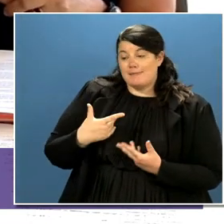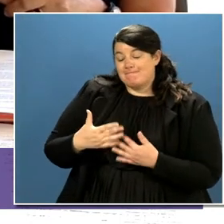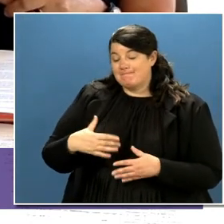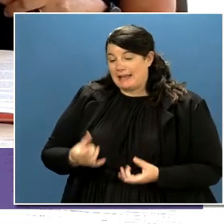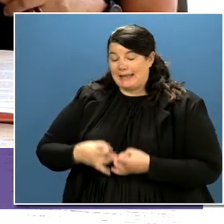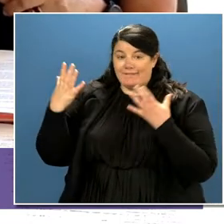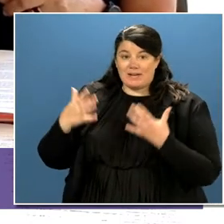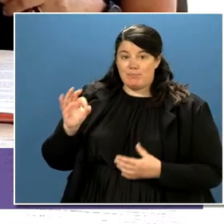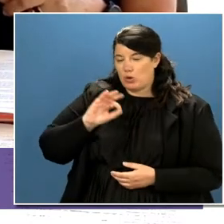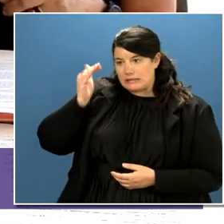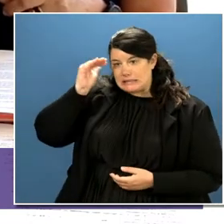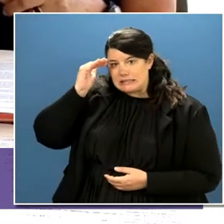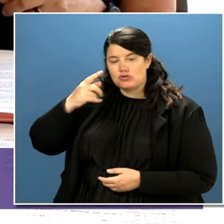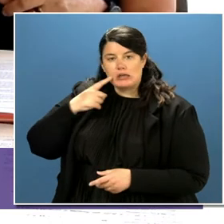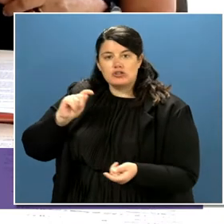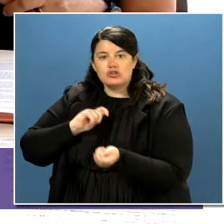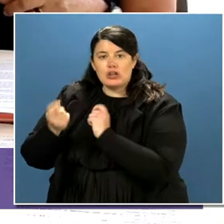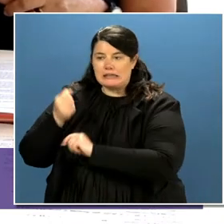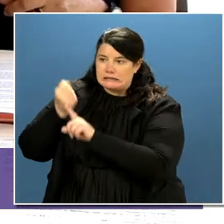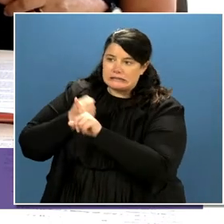change that system and have the capability to be that way.